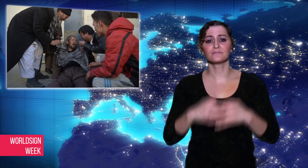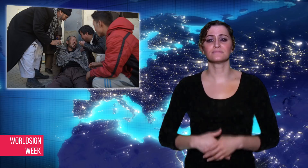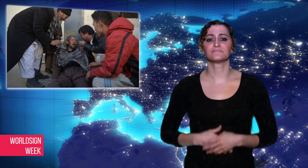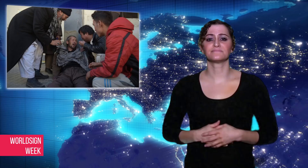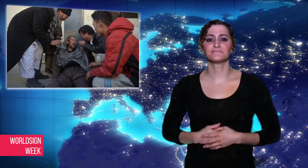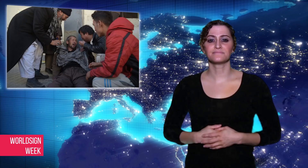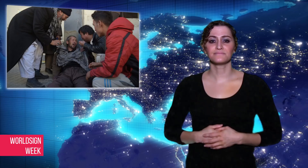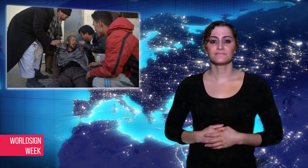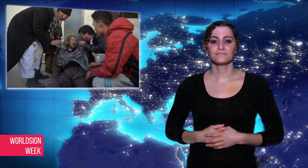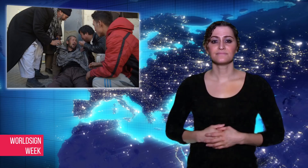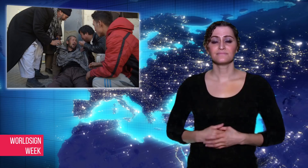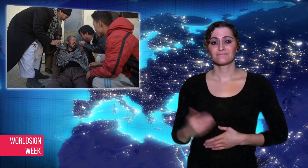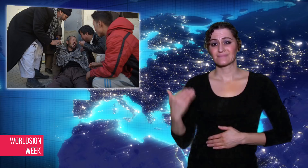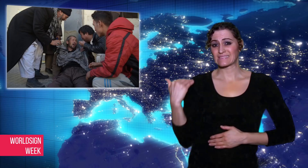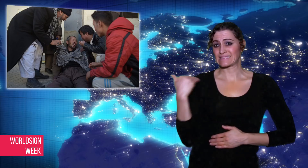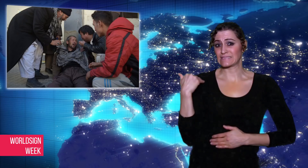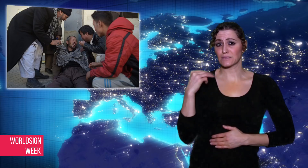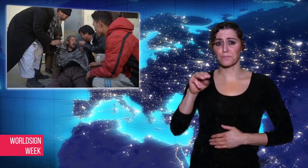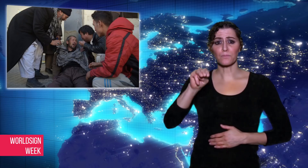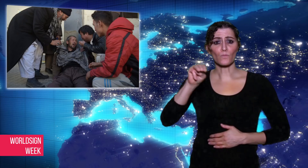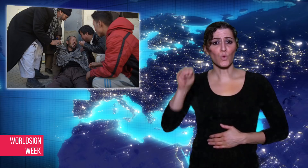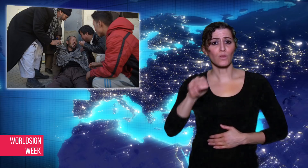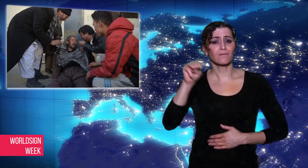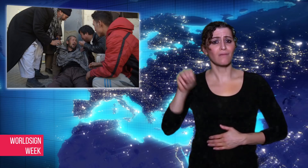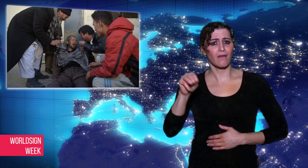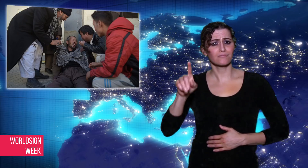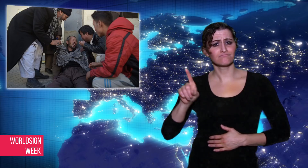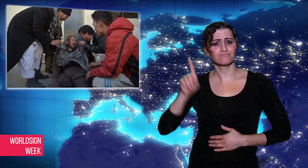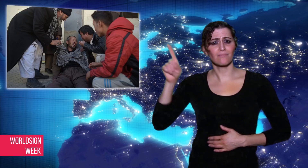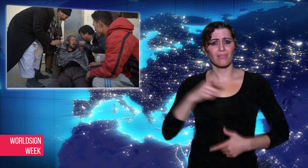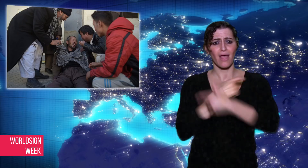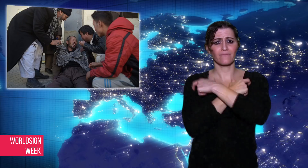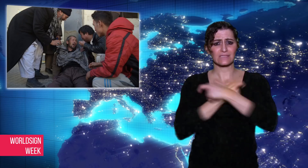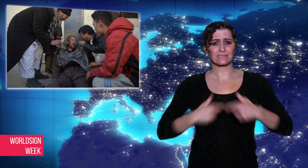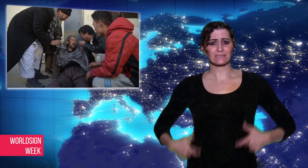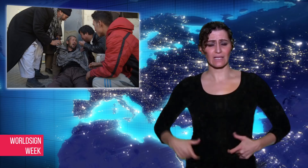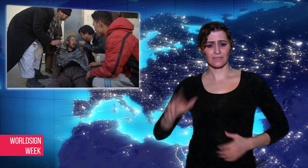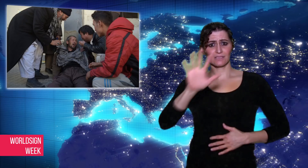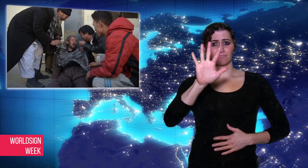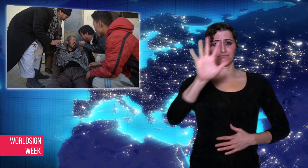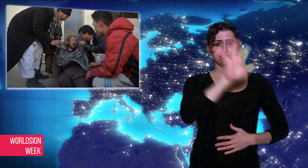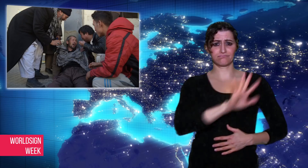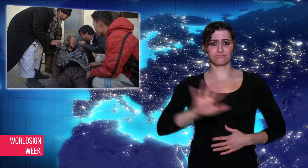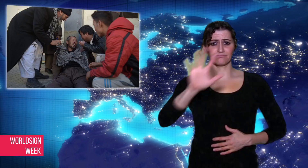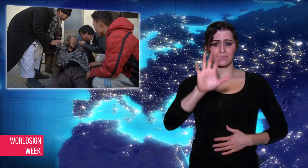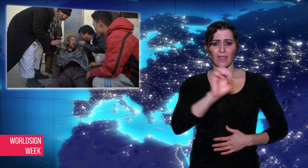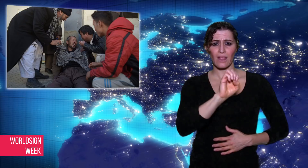at a funeral of a former official in an